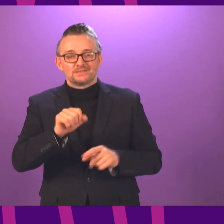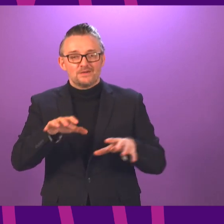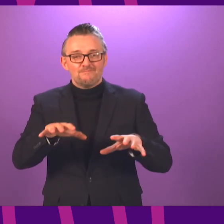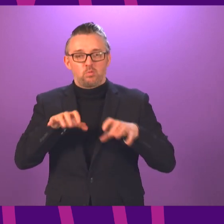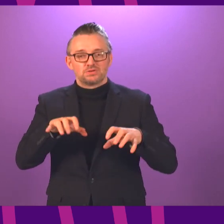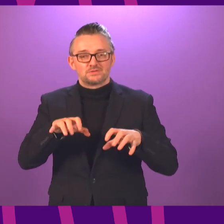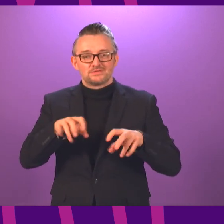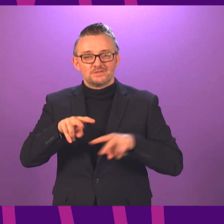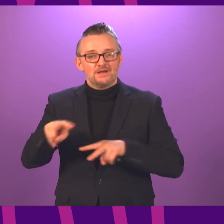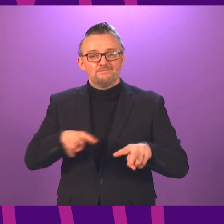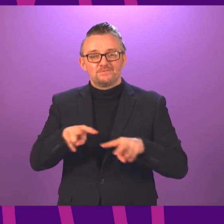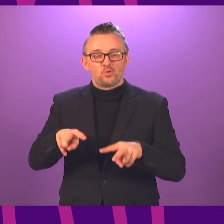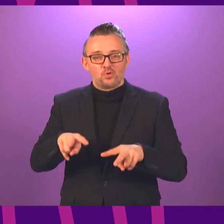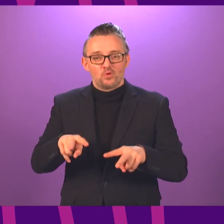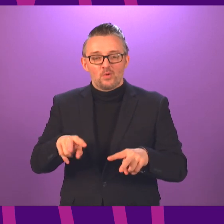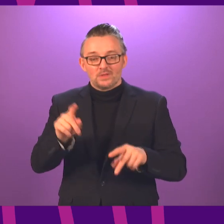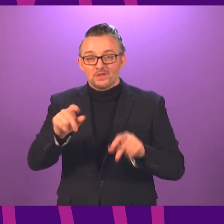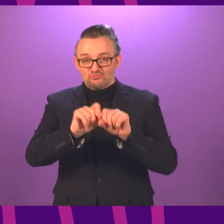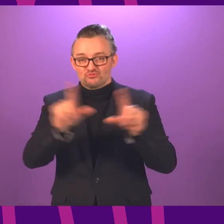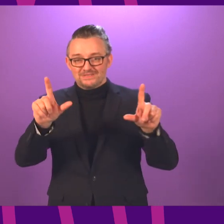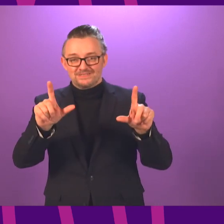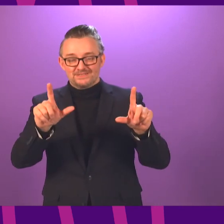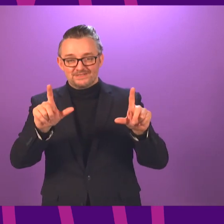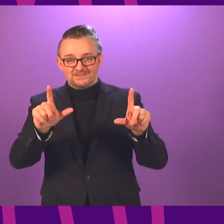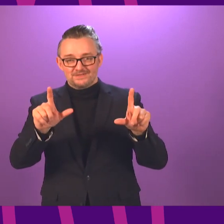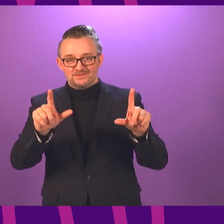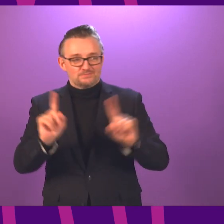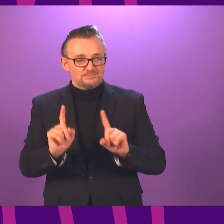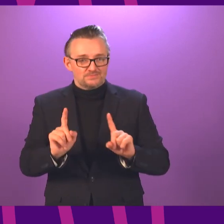the middle of his question—well, the screen froze; he did not freeze—and I missed the